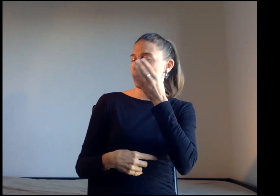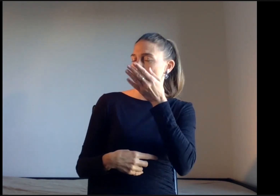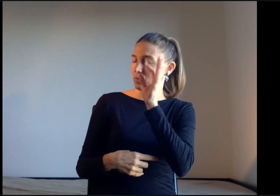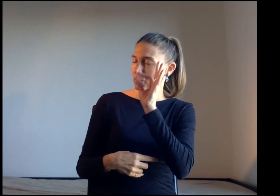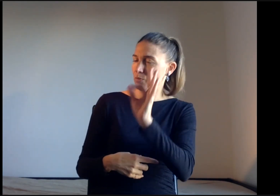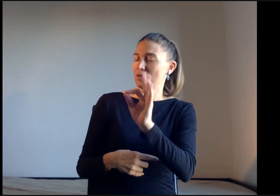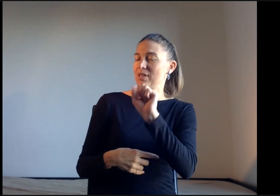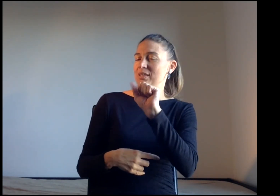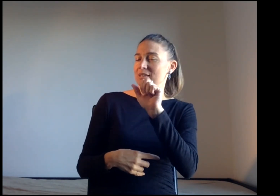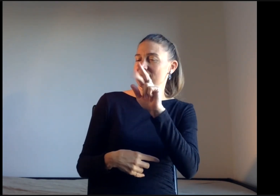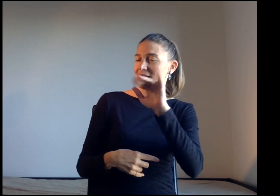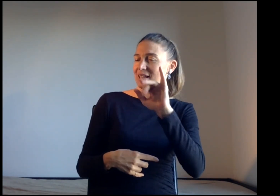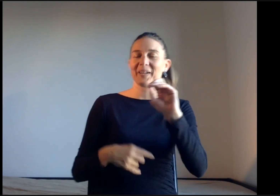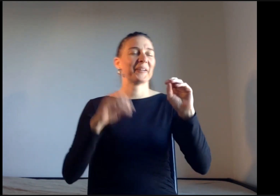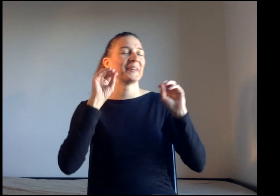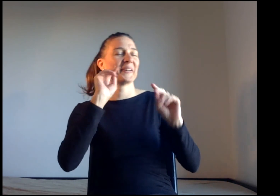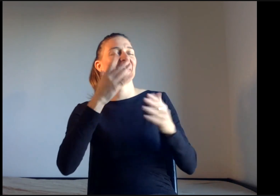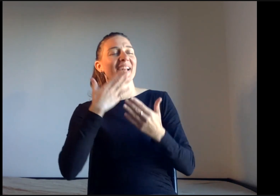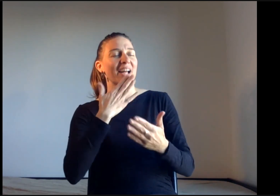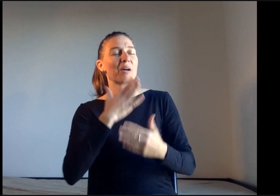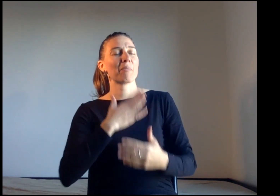Thank you, my name is Sari Hirvonen,